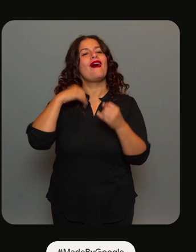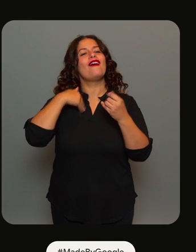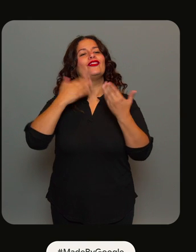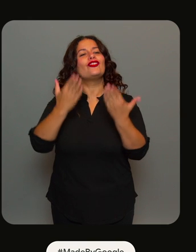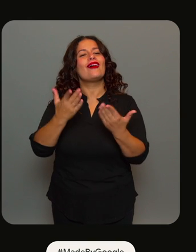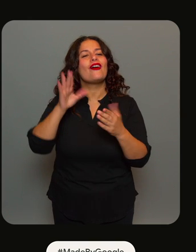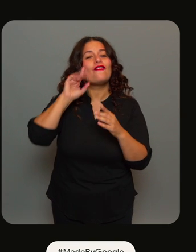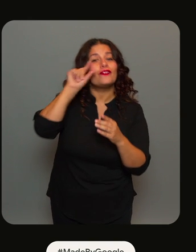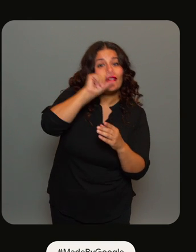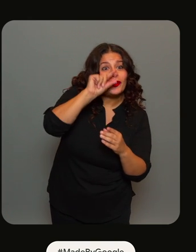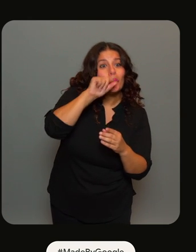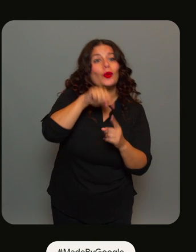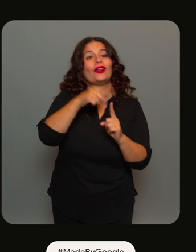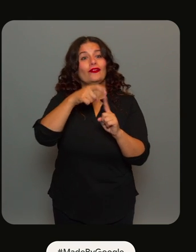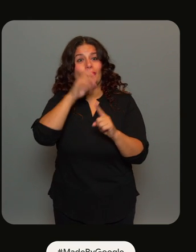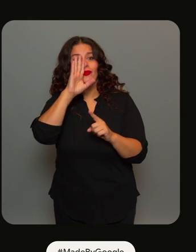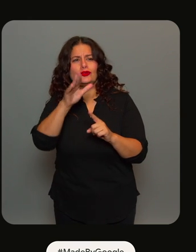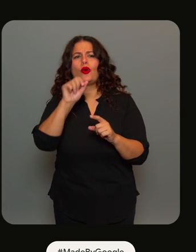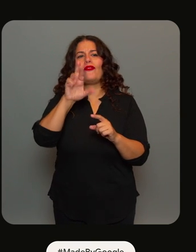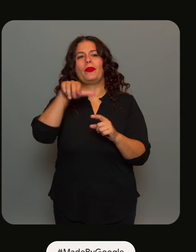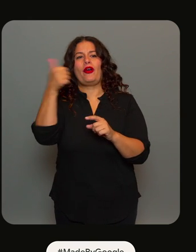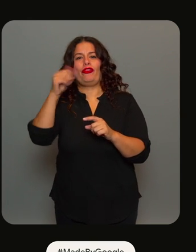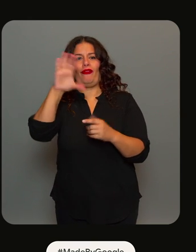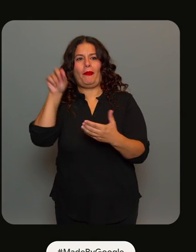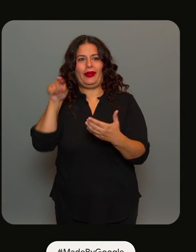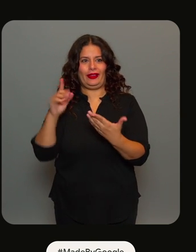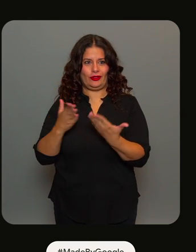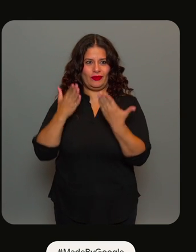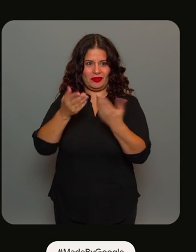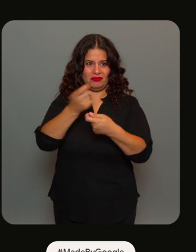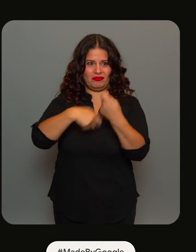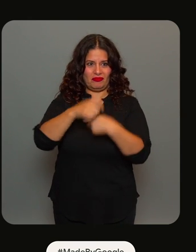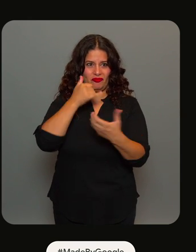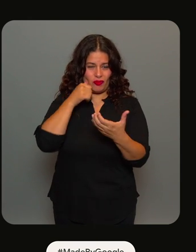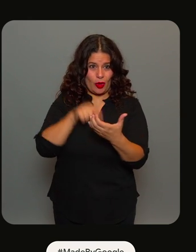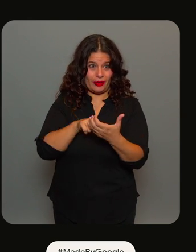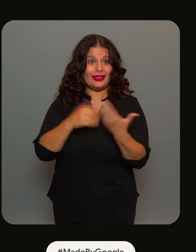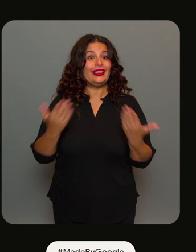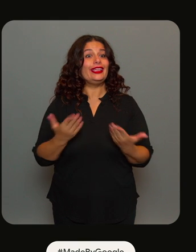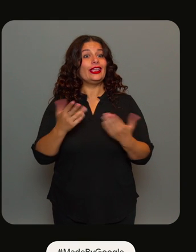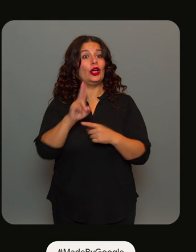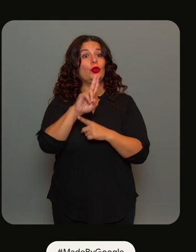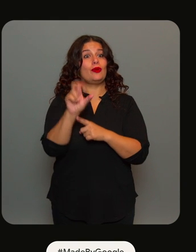Here in the U.S., you can get a Pixel 7 Pro with up to $899 back with an eligible trade-in.